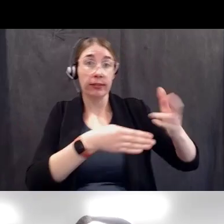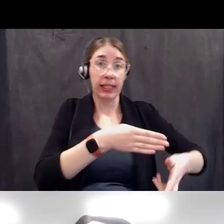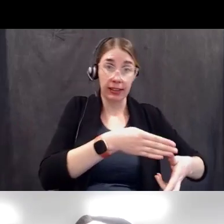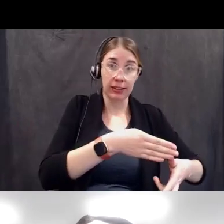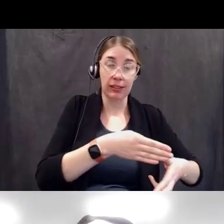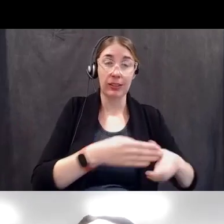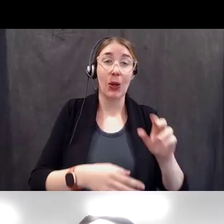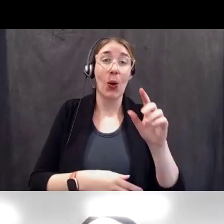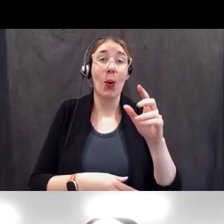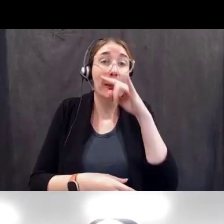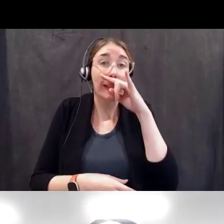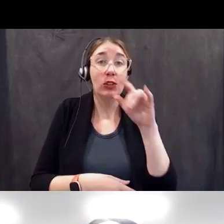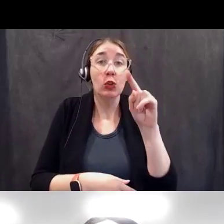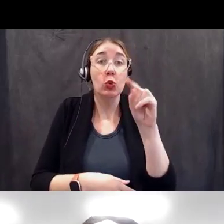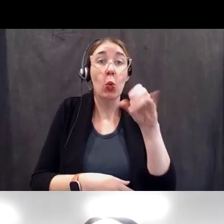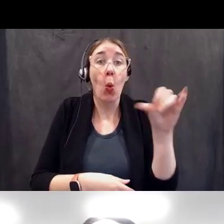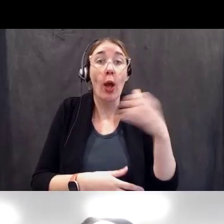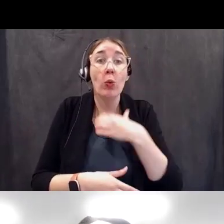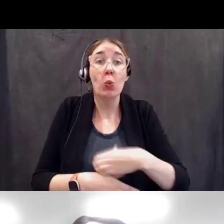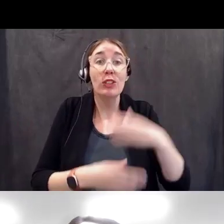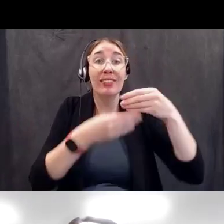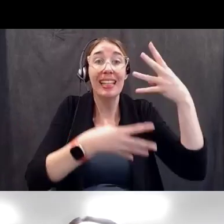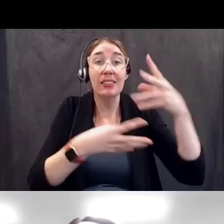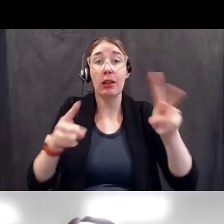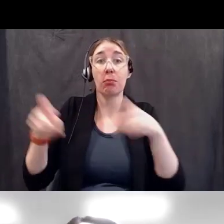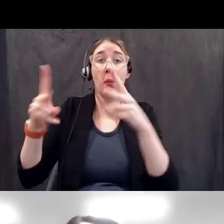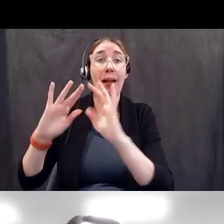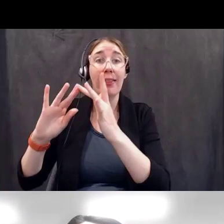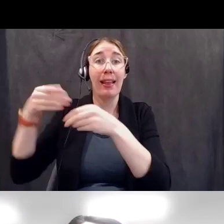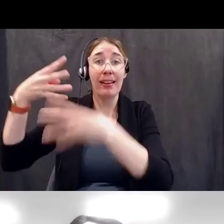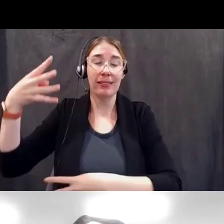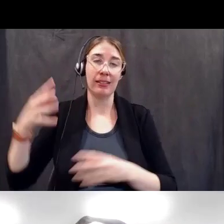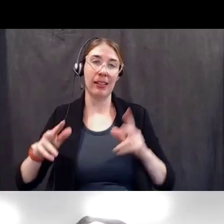online, people then donate specific toys because not everything can be re-wired to allow the use of